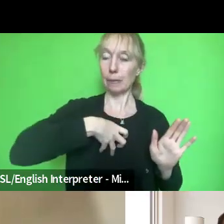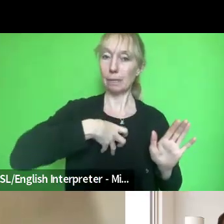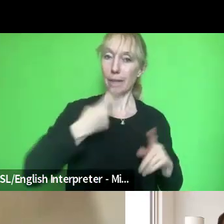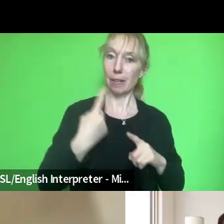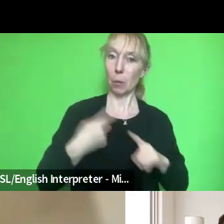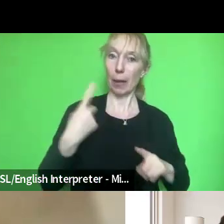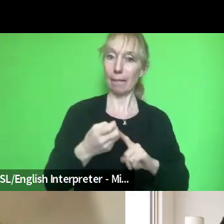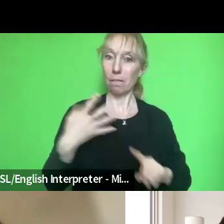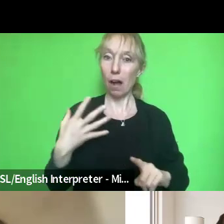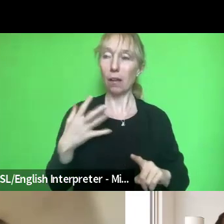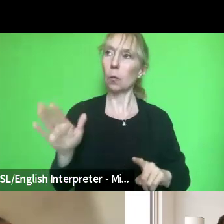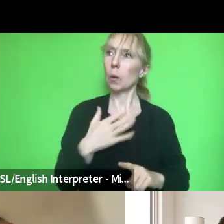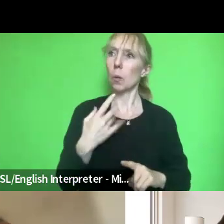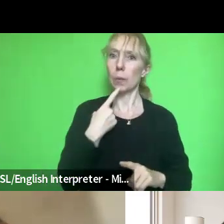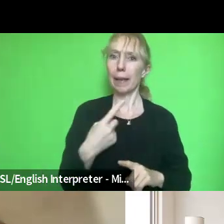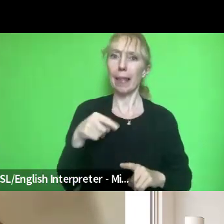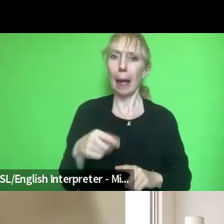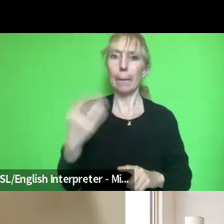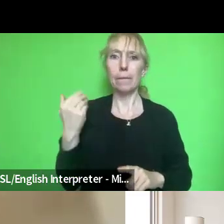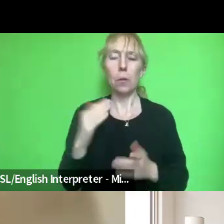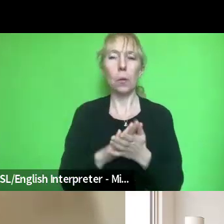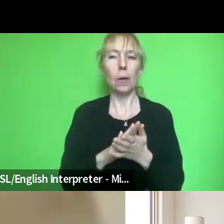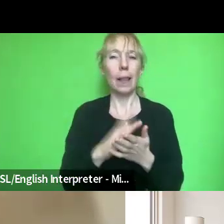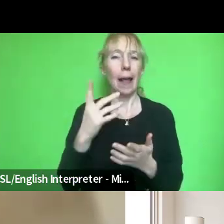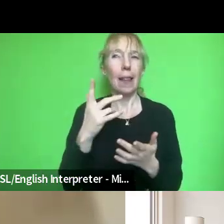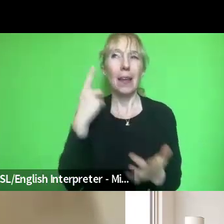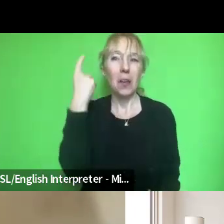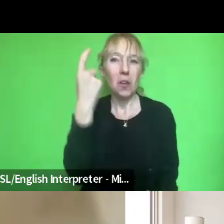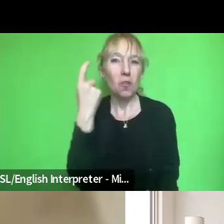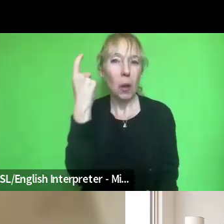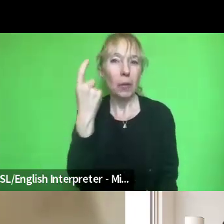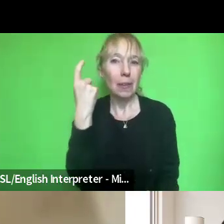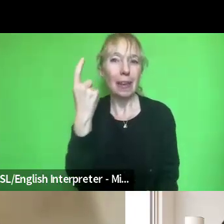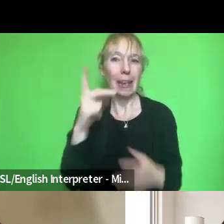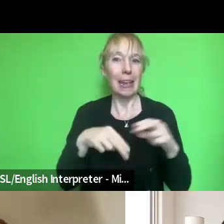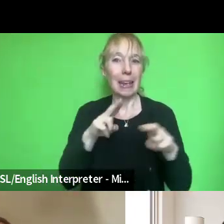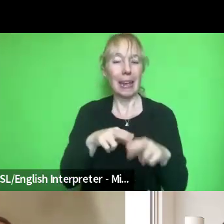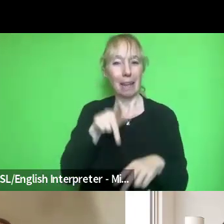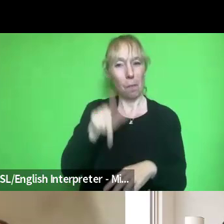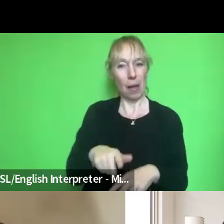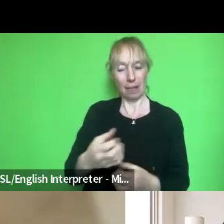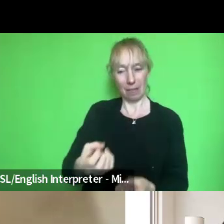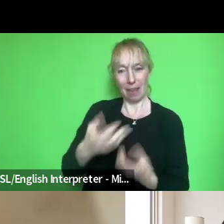when we were kind of talking before, but the curiosity piece. You know, if somebody says something, not just going, "Okay,